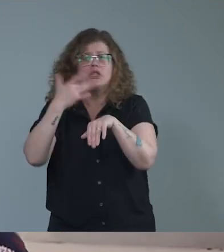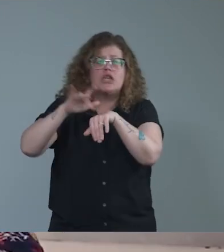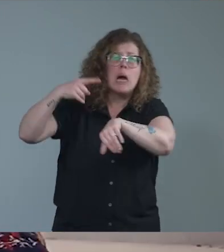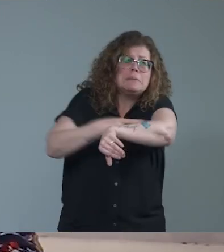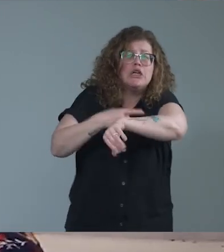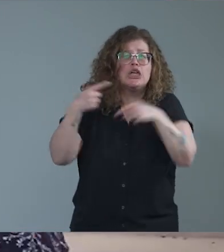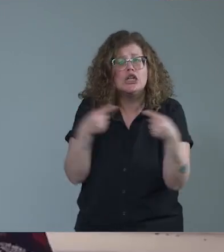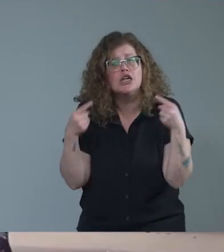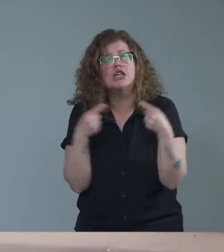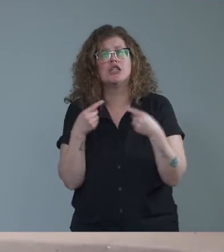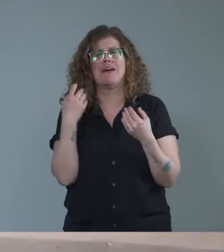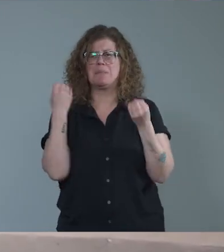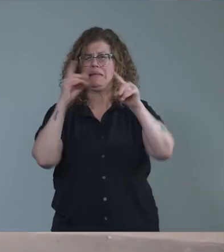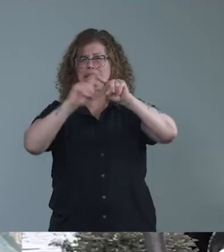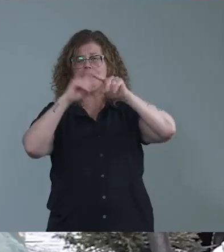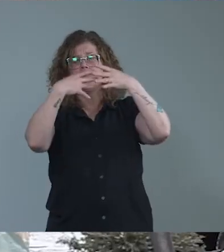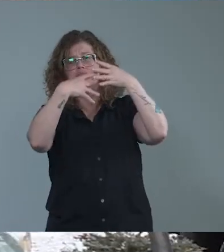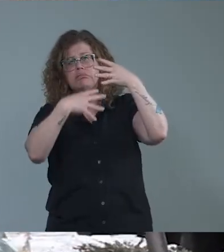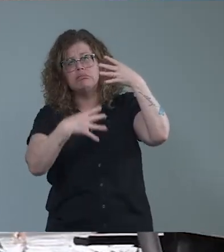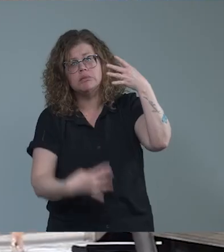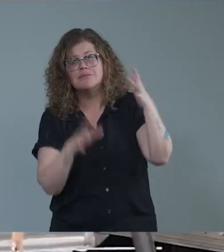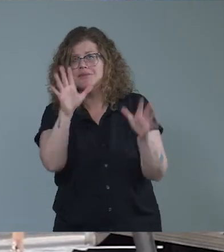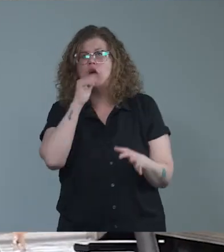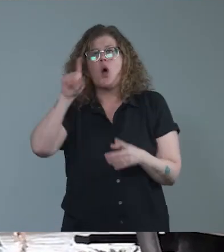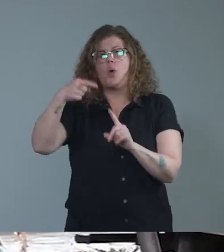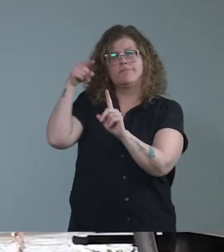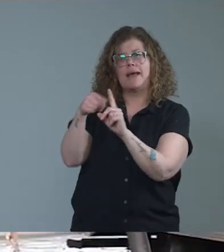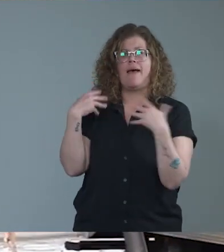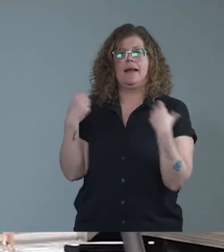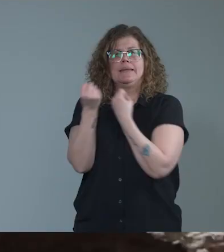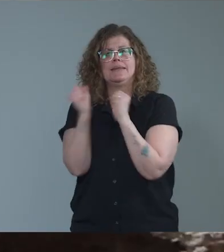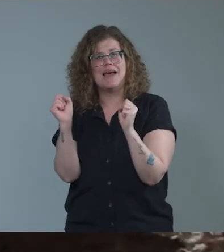So, climbability. If there's components that could break or there's sharp